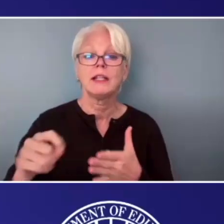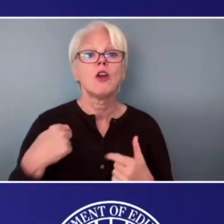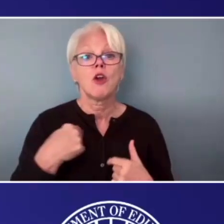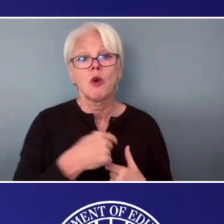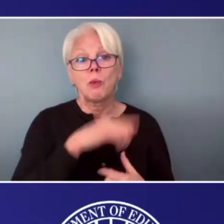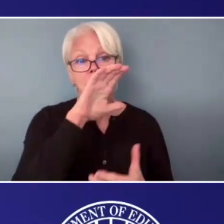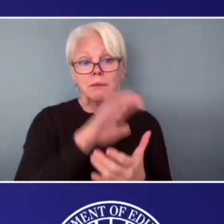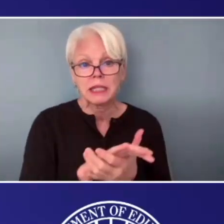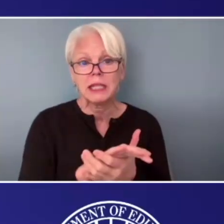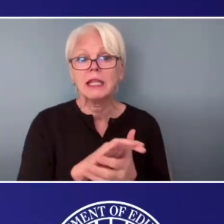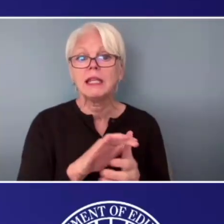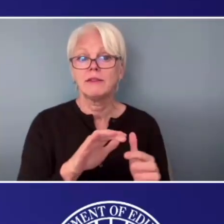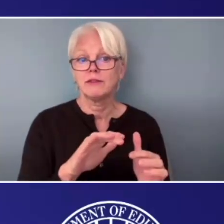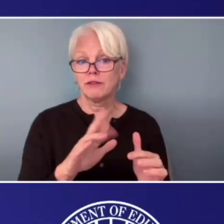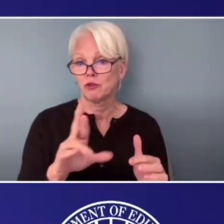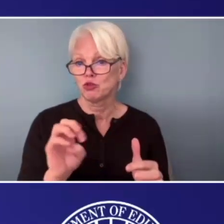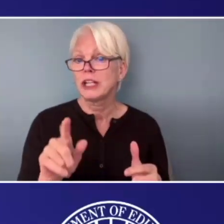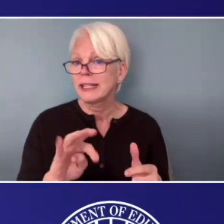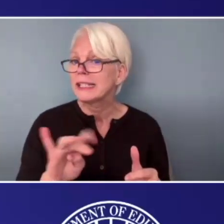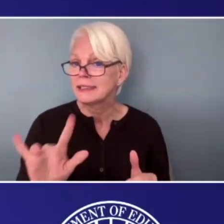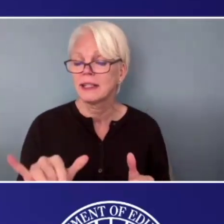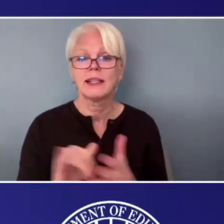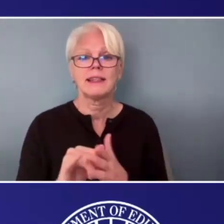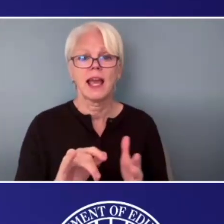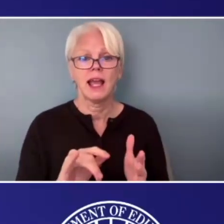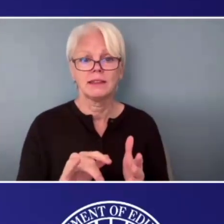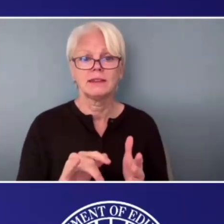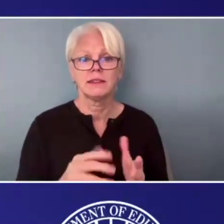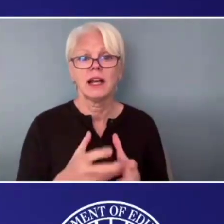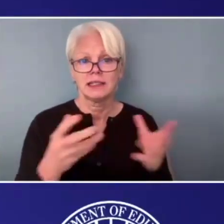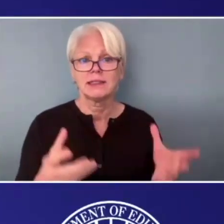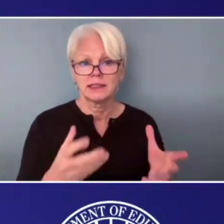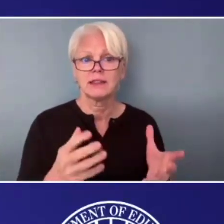significant portion of graduate programs